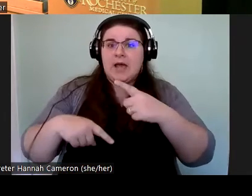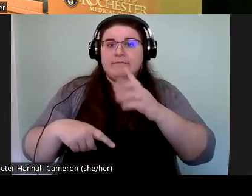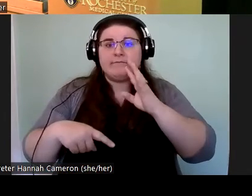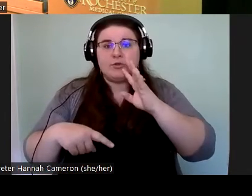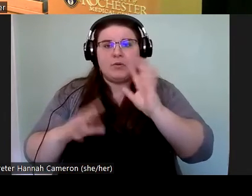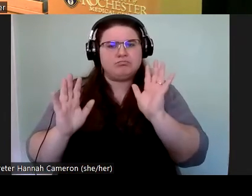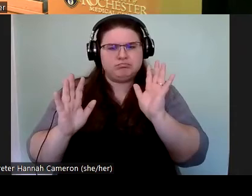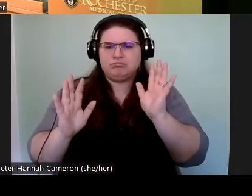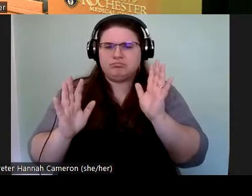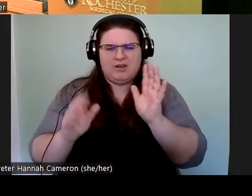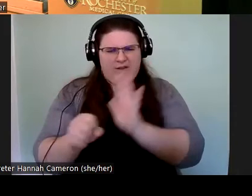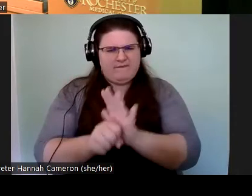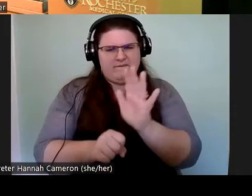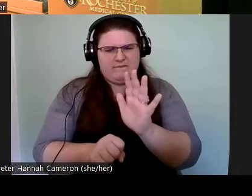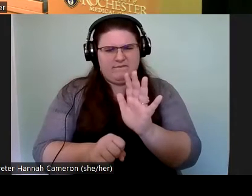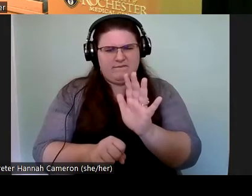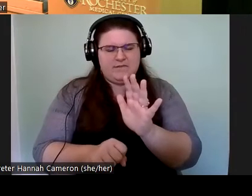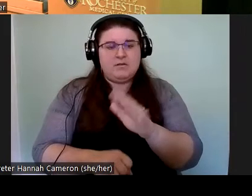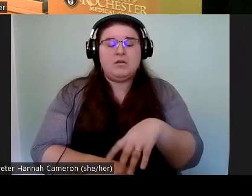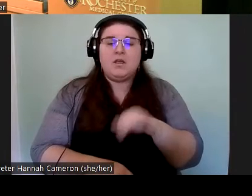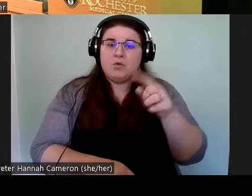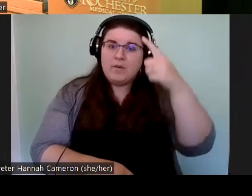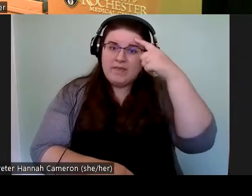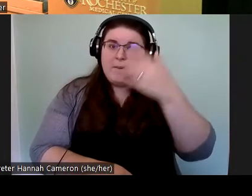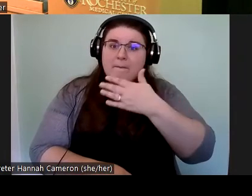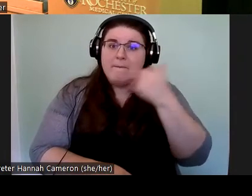if you believe it's in the patient's best interest if you have someone who still is kind